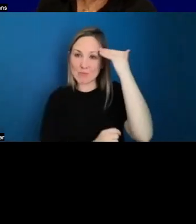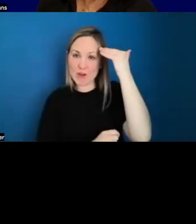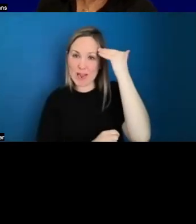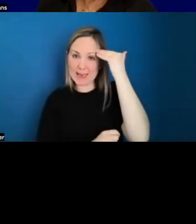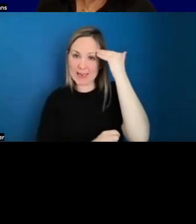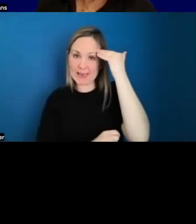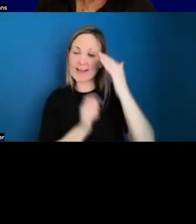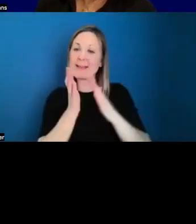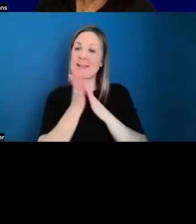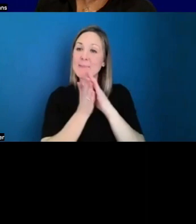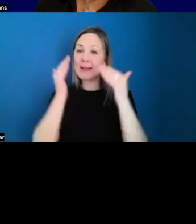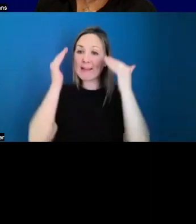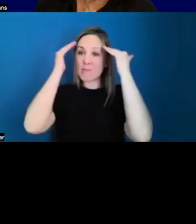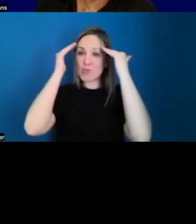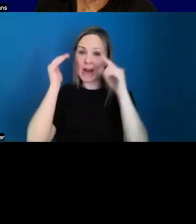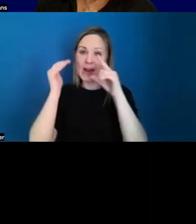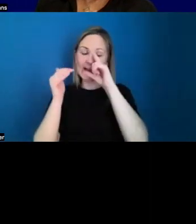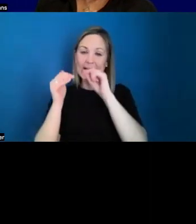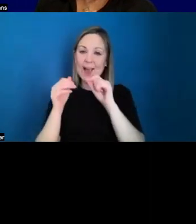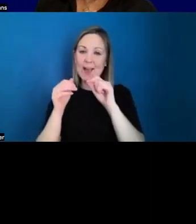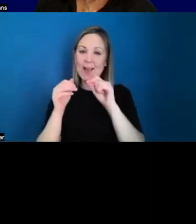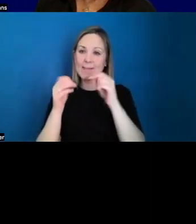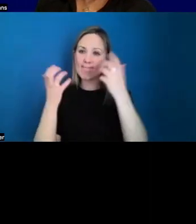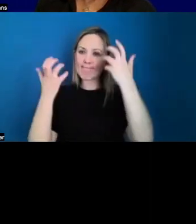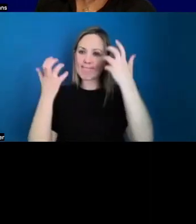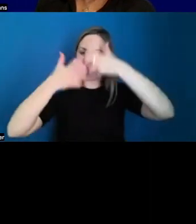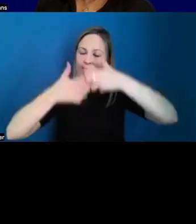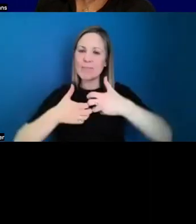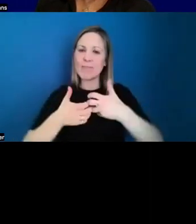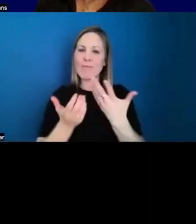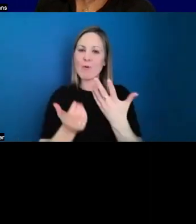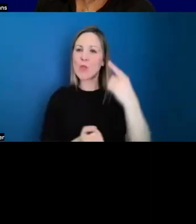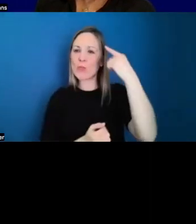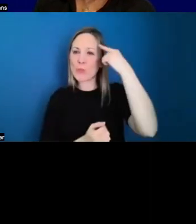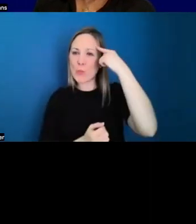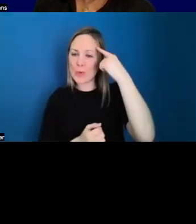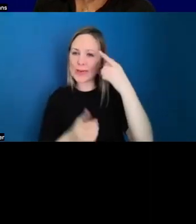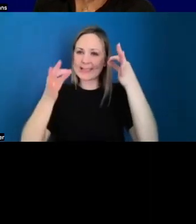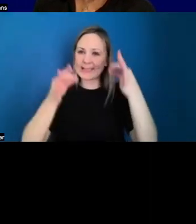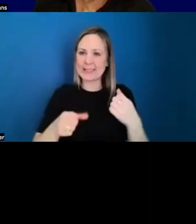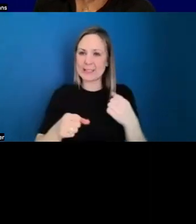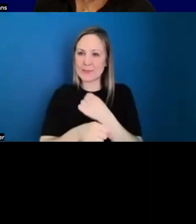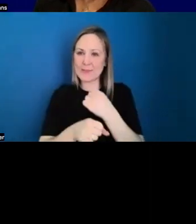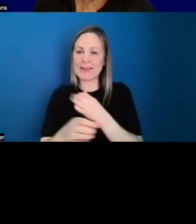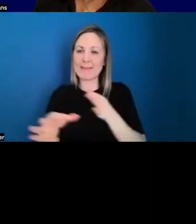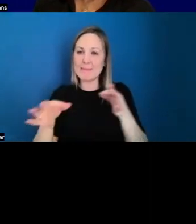it for that cognition, for that rational thought and decision-making, planning and reasoning.